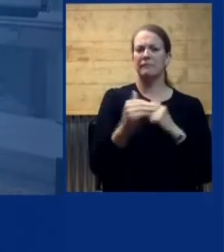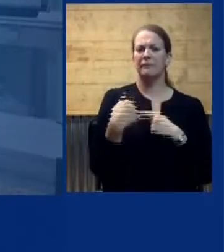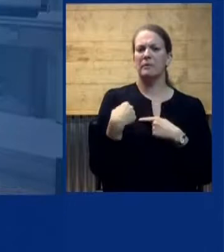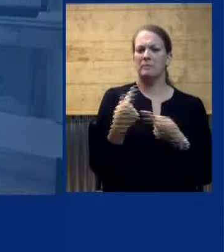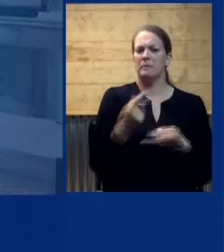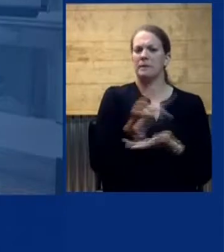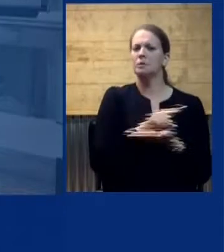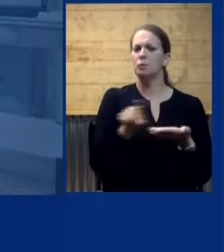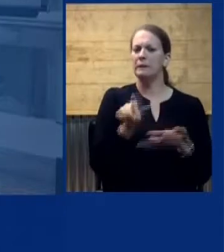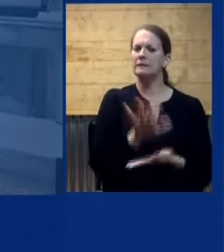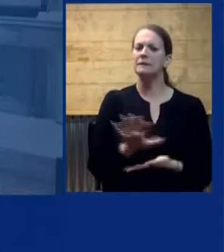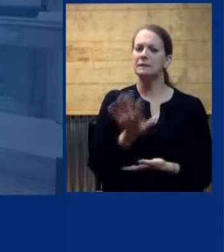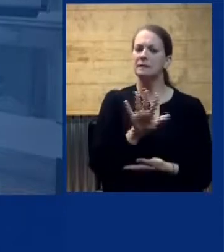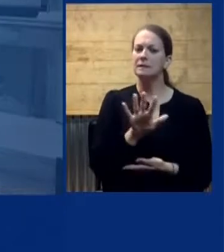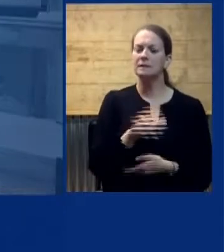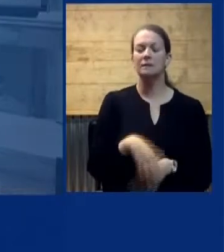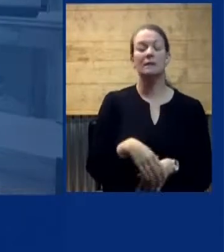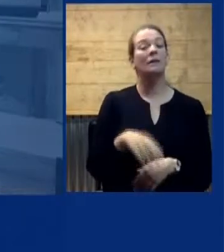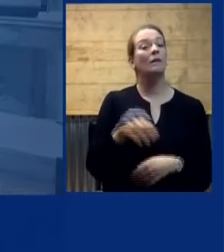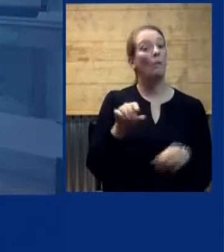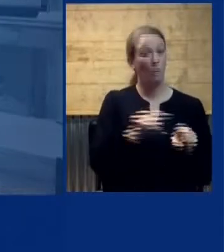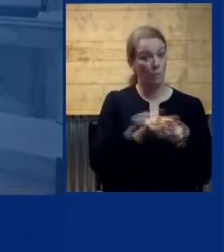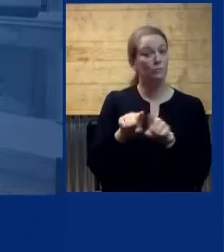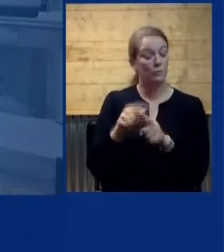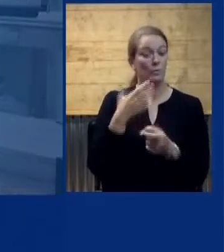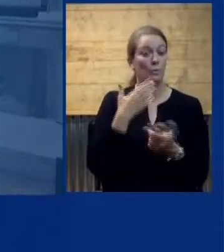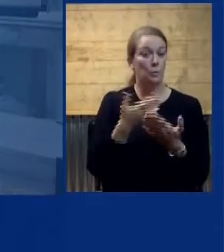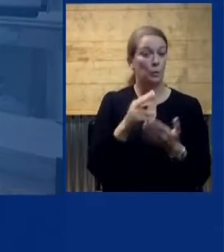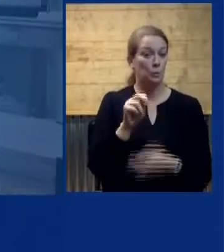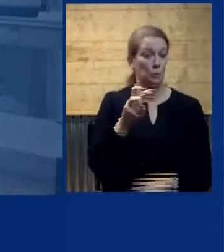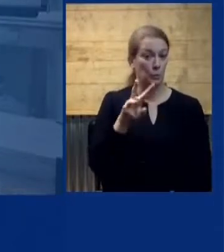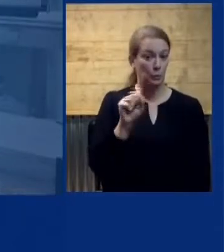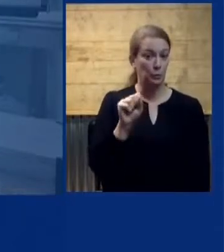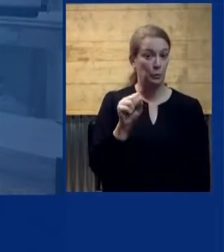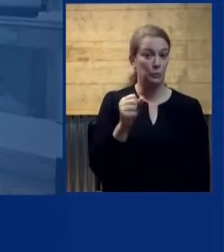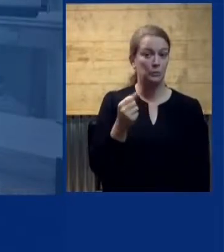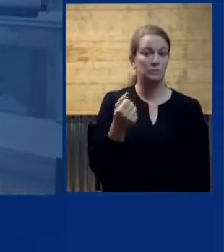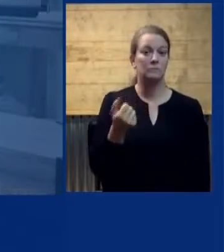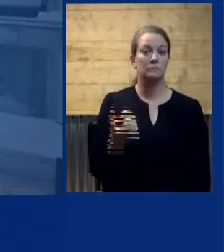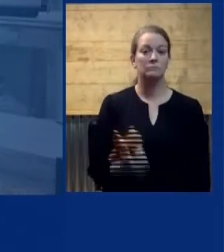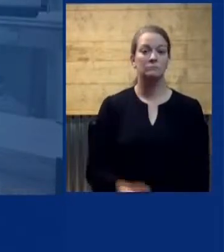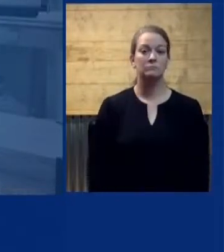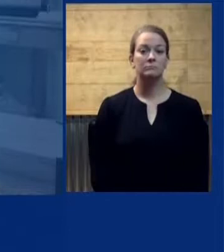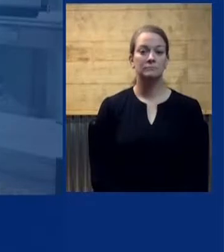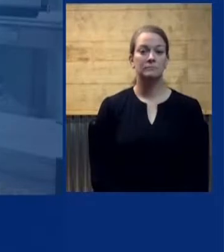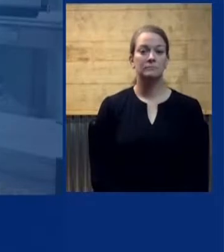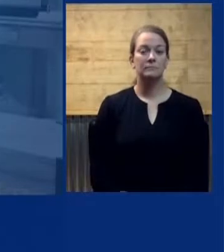NUMBER OF LIVES LOST IS 11 AND IT HAS BEEN ABOUT THAT LEVEL FOR